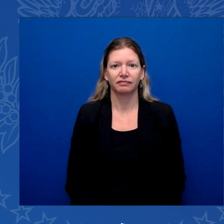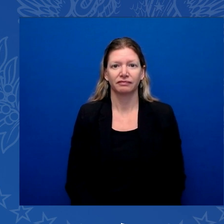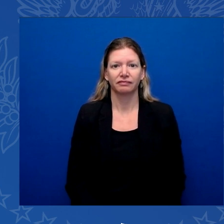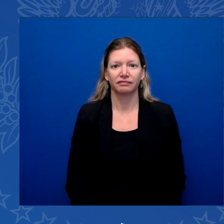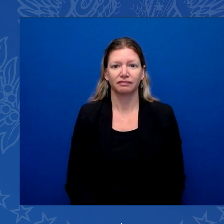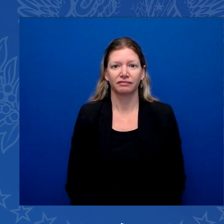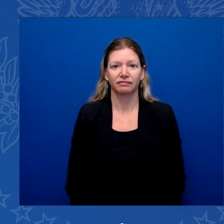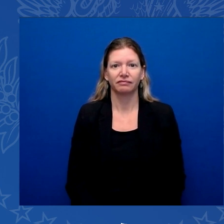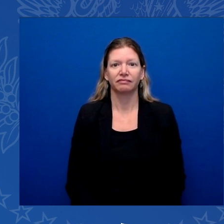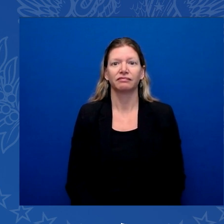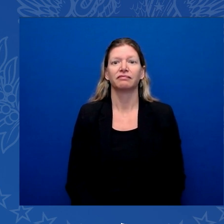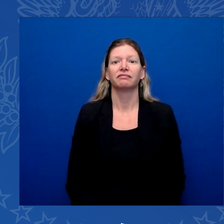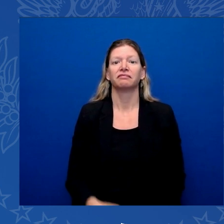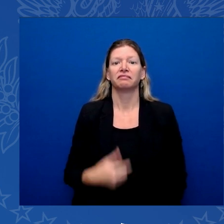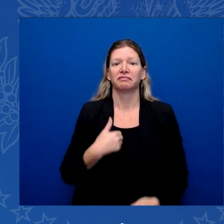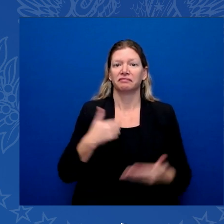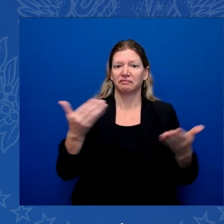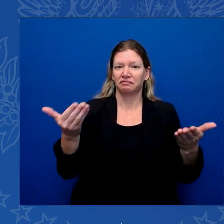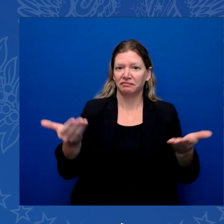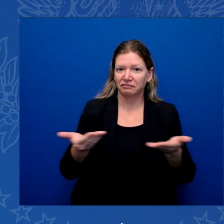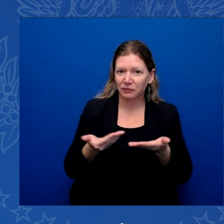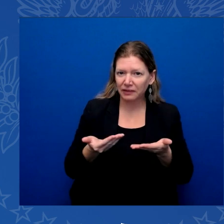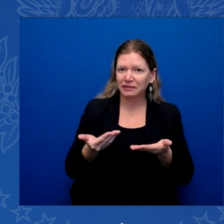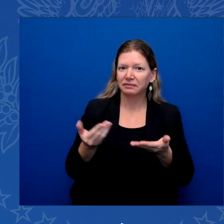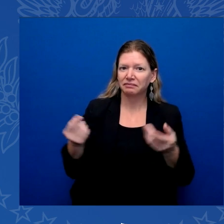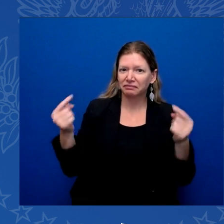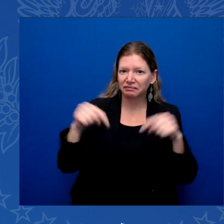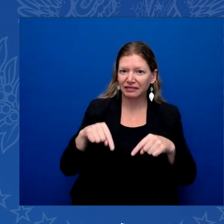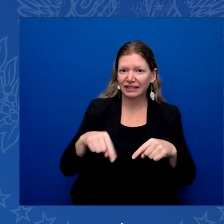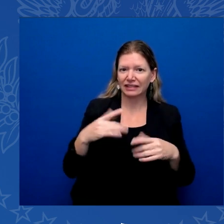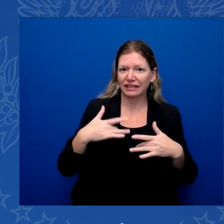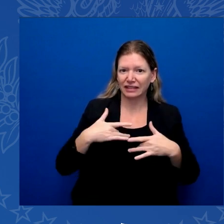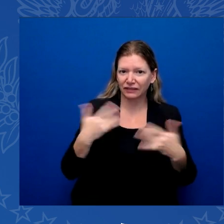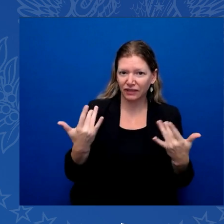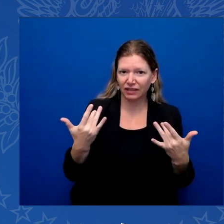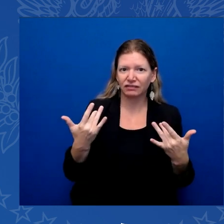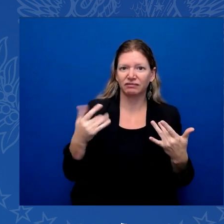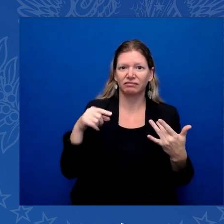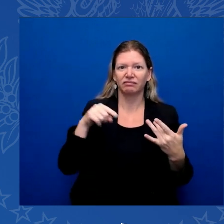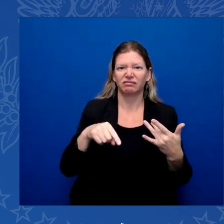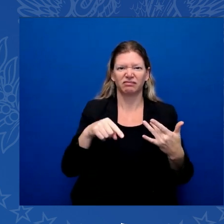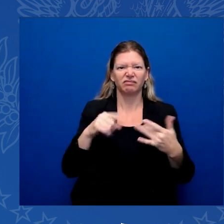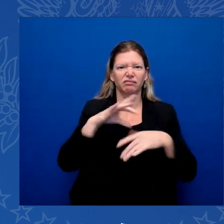for Global Infrastructure and Investment. On the occasion of the G7 Hiroshima Summit